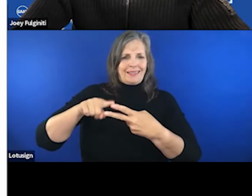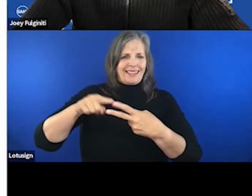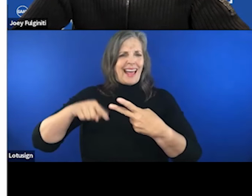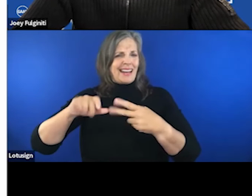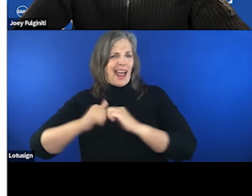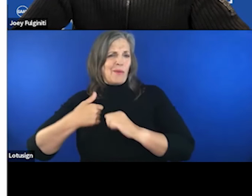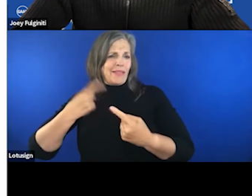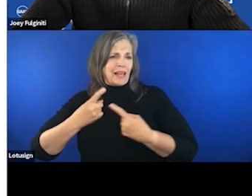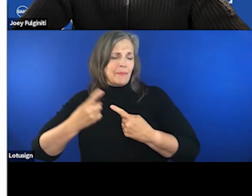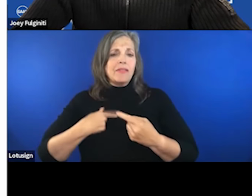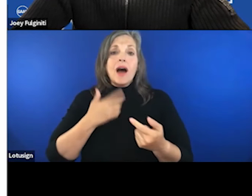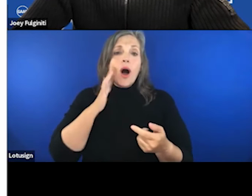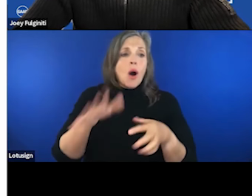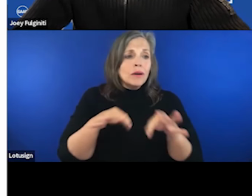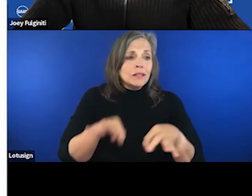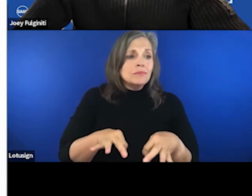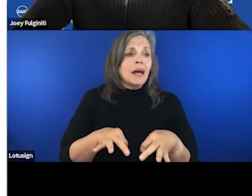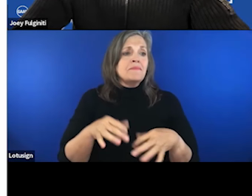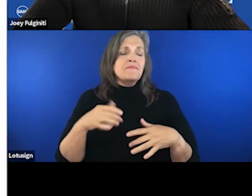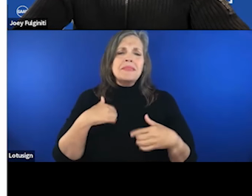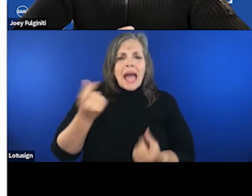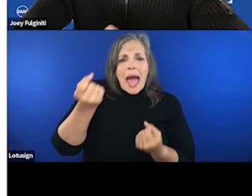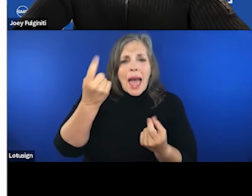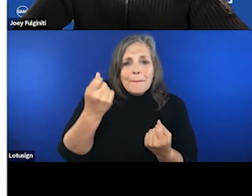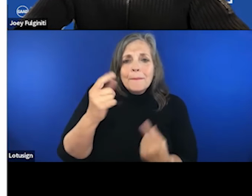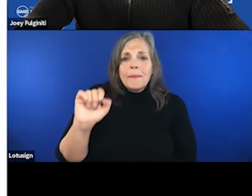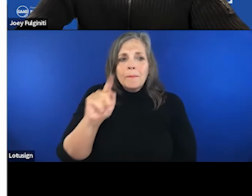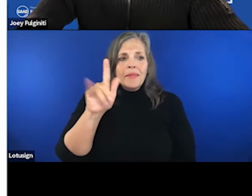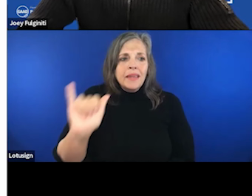do the research develop a system and create a smooth handoff